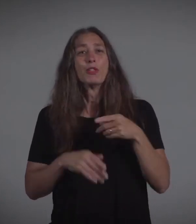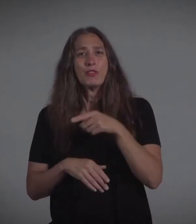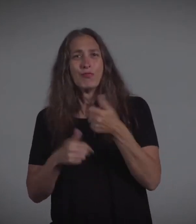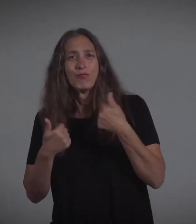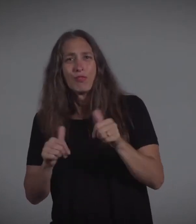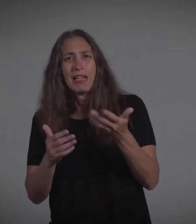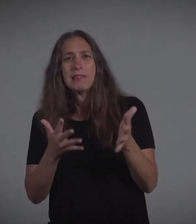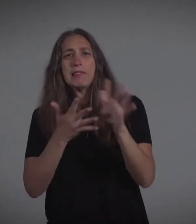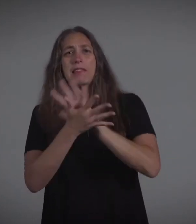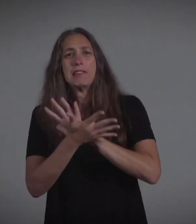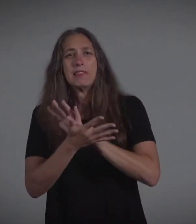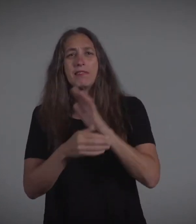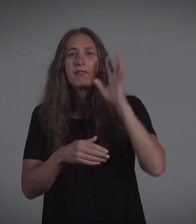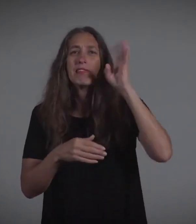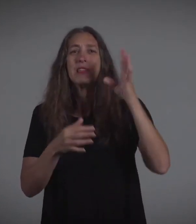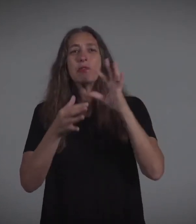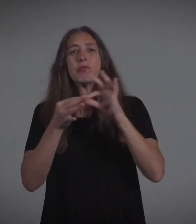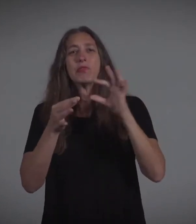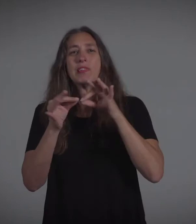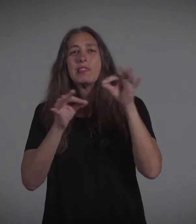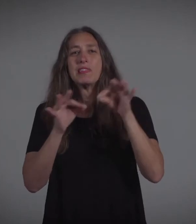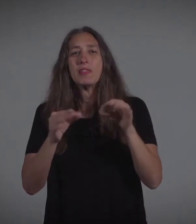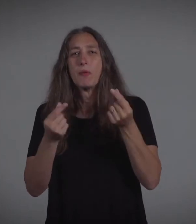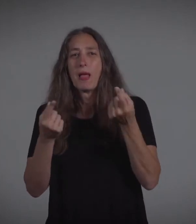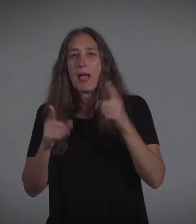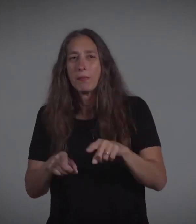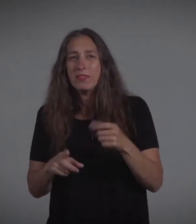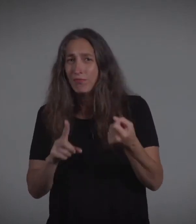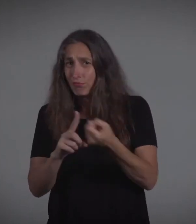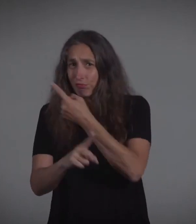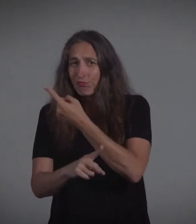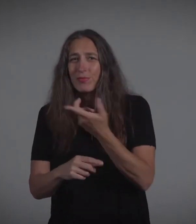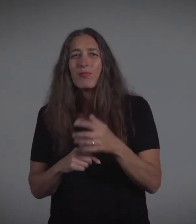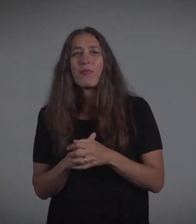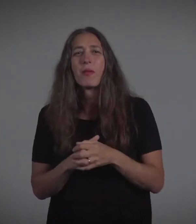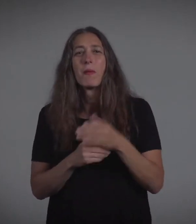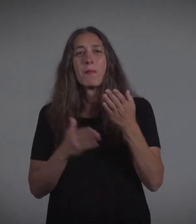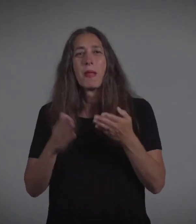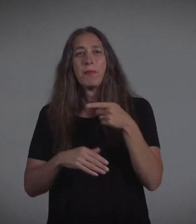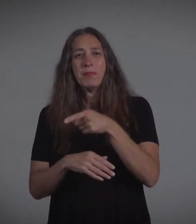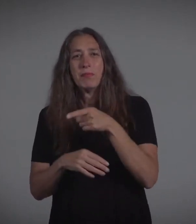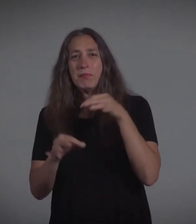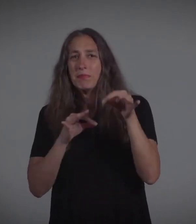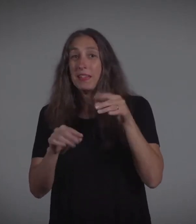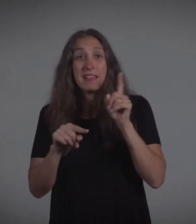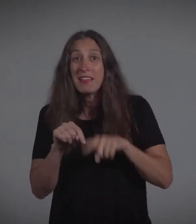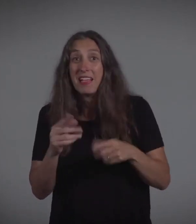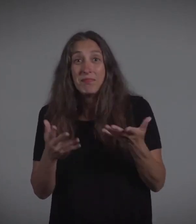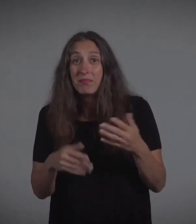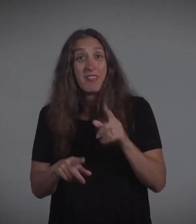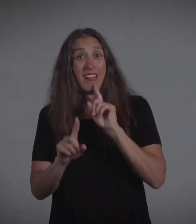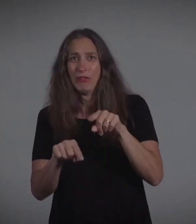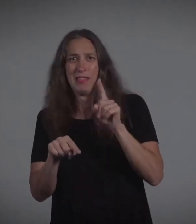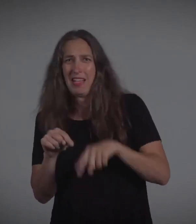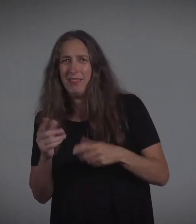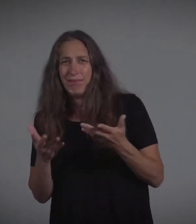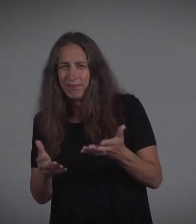The survivor may try to cover up the abuse by making up a story about what happened. Or maybe they can't explain, and can't answer questions at all.